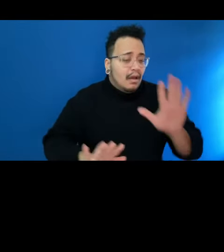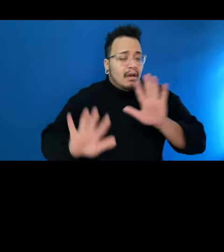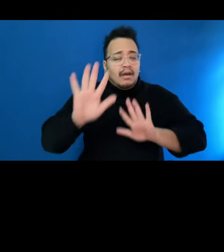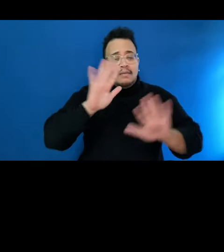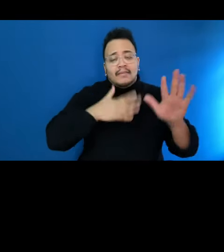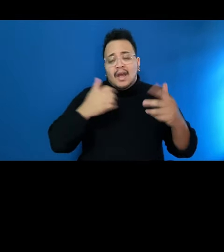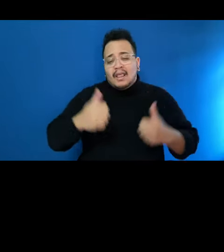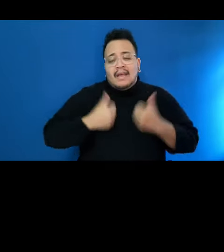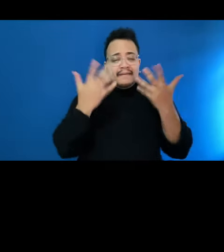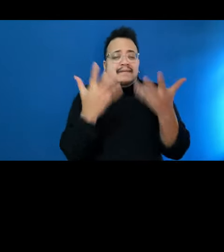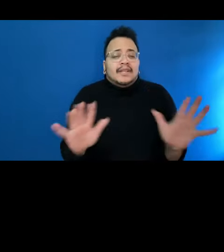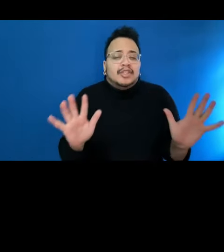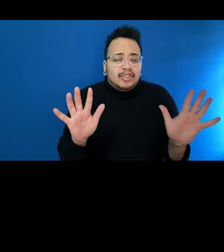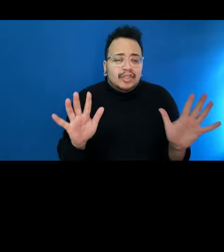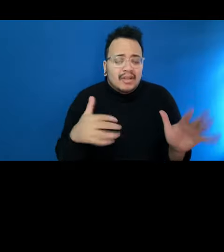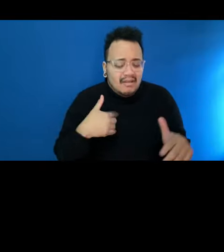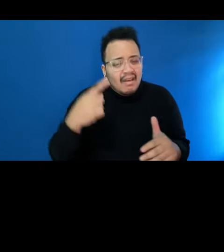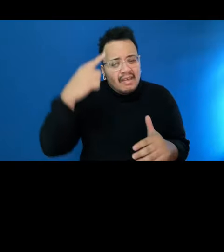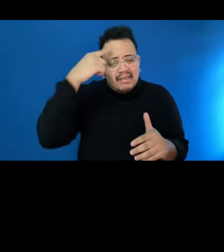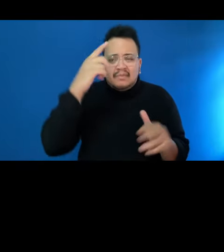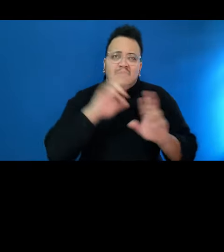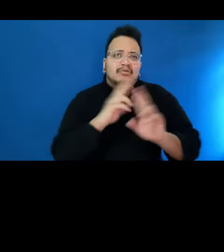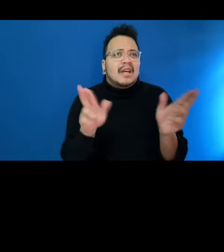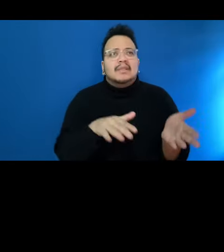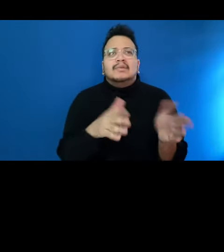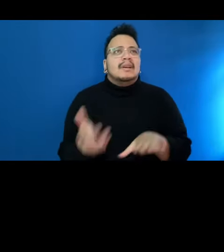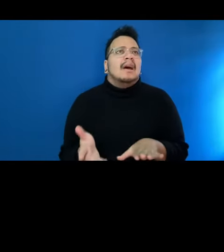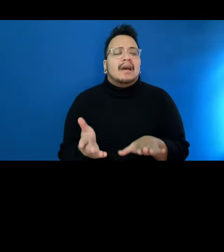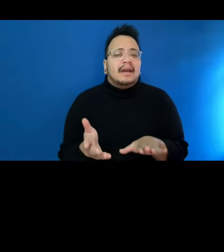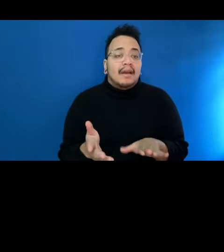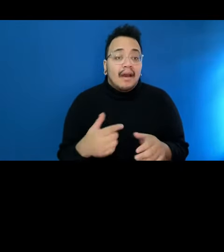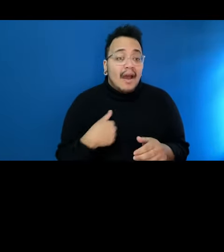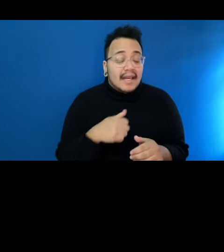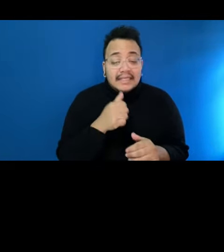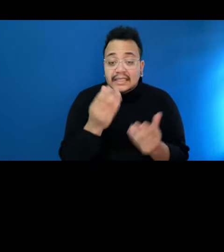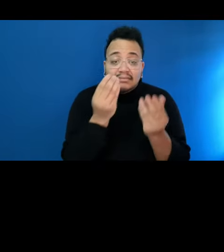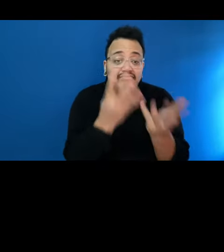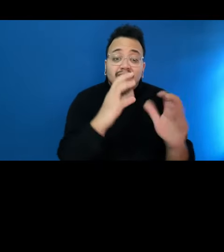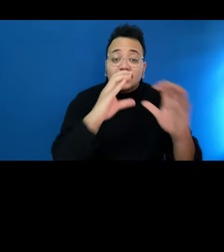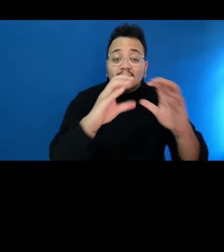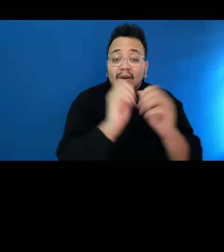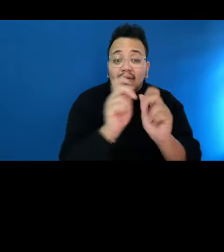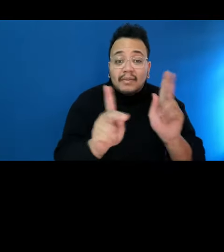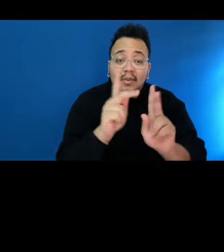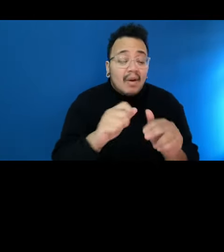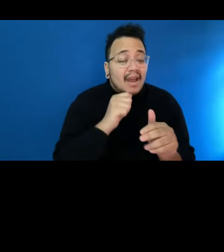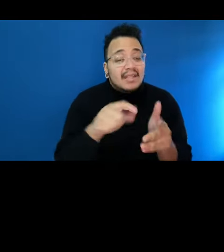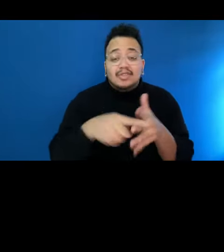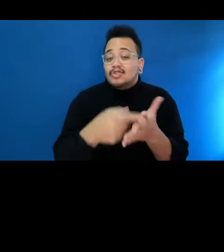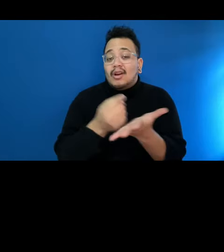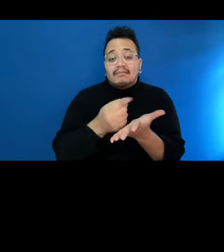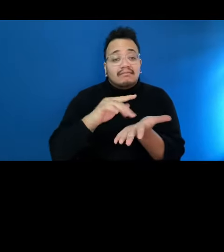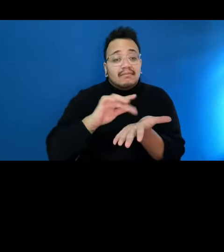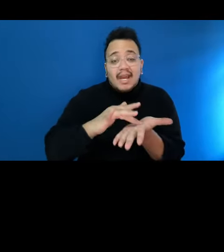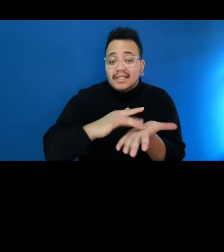I kind of felt like it was time to die. I didn't tell anyone. I didn't go into treatment and I had been in shock,